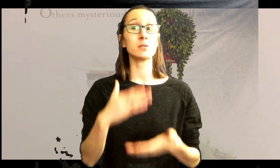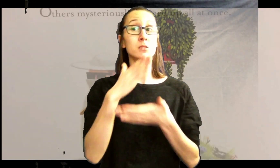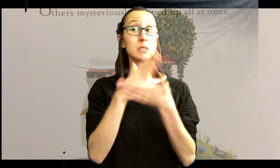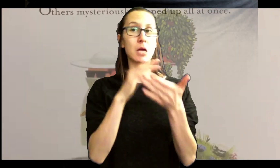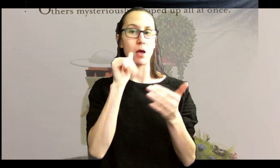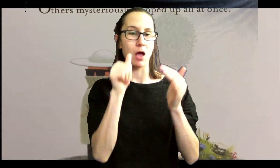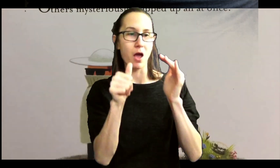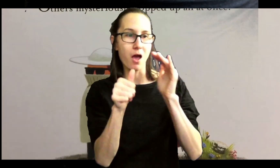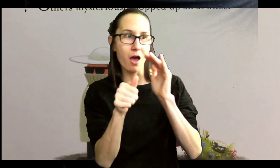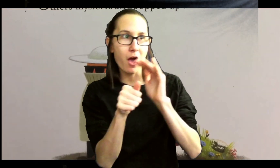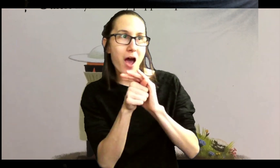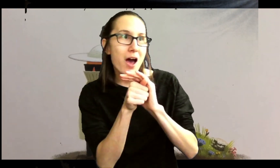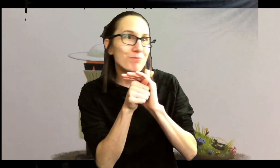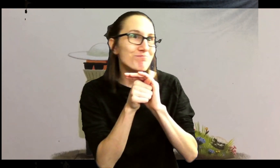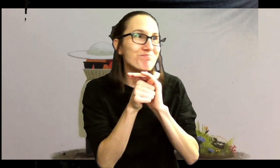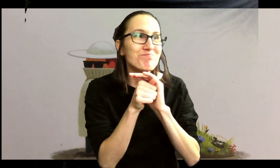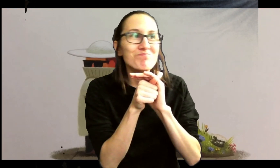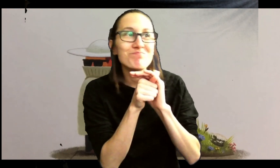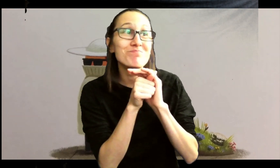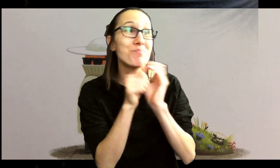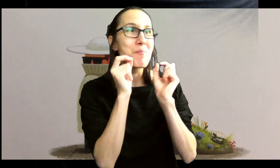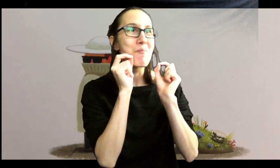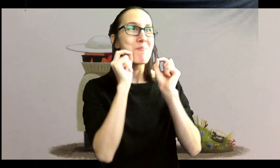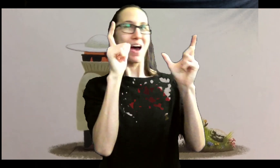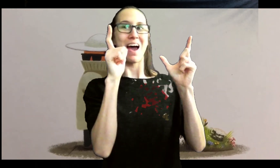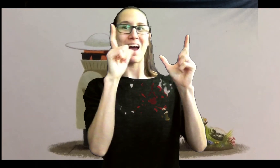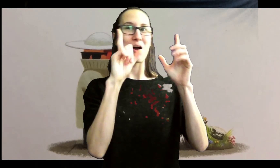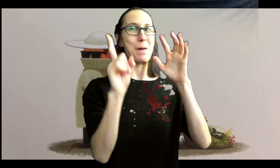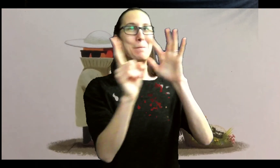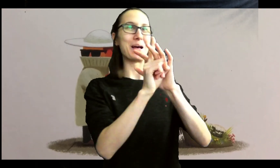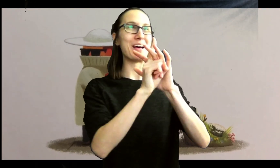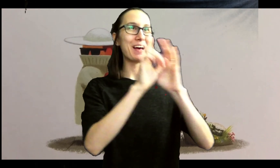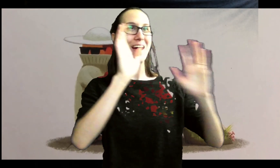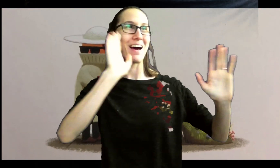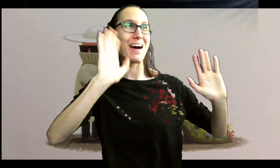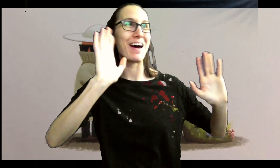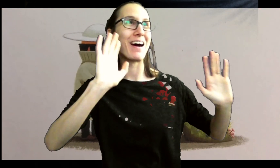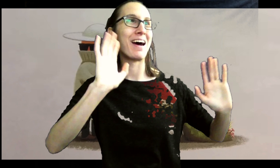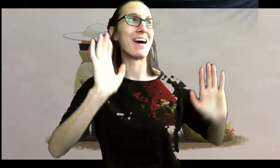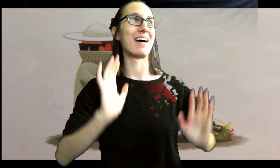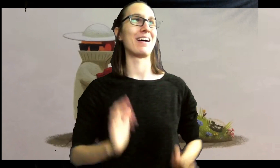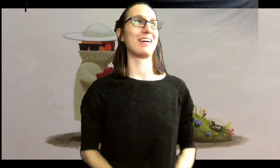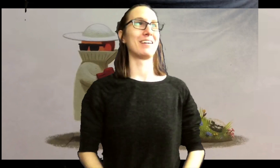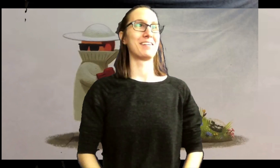Others mysteriously popped up all at once.